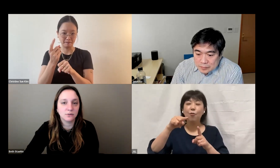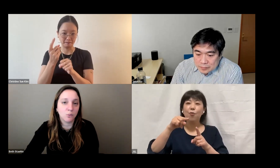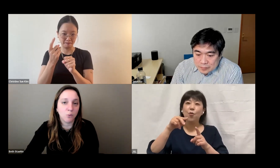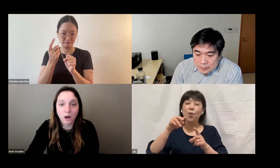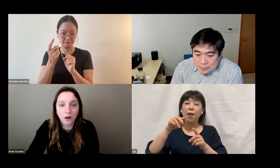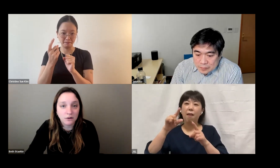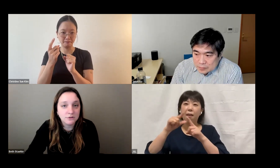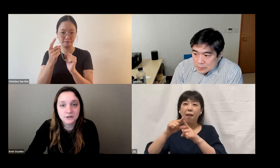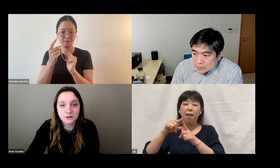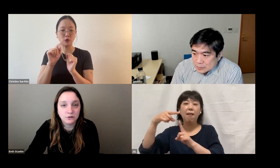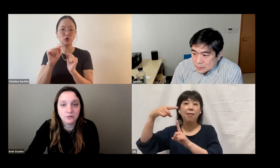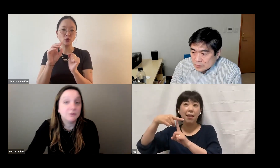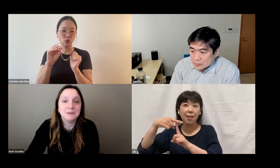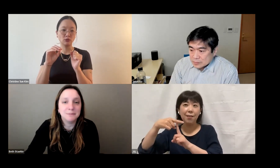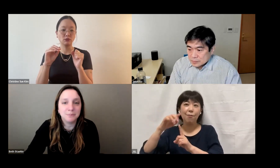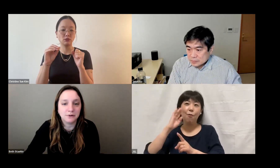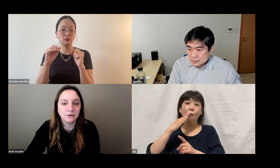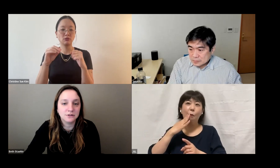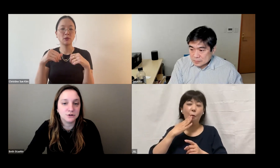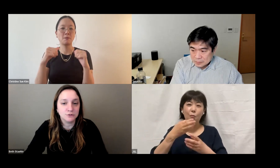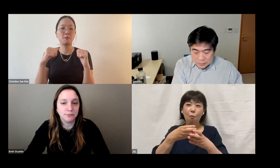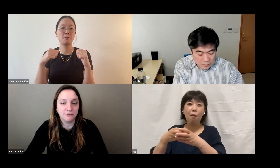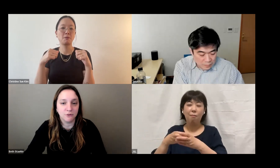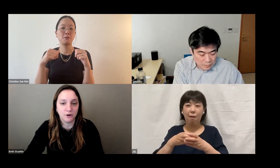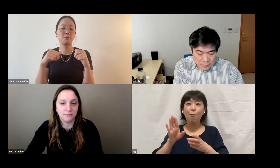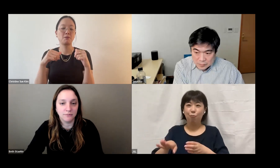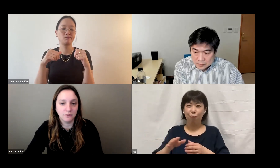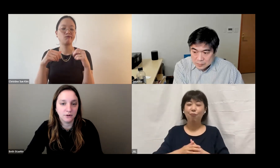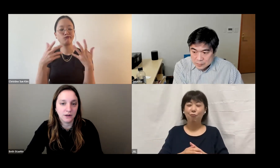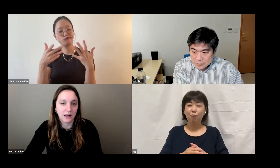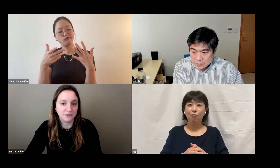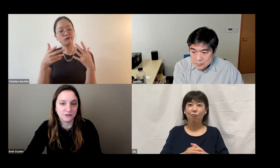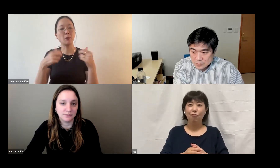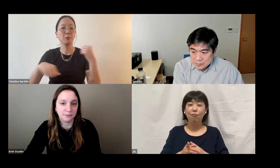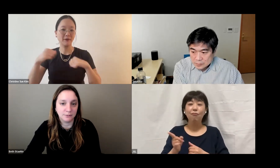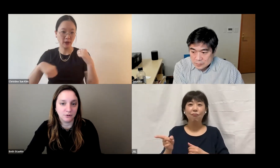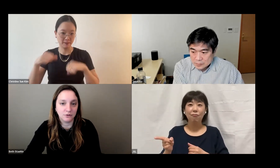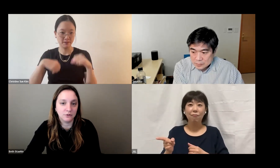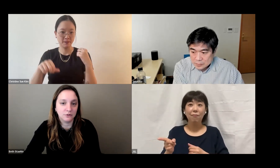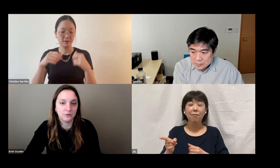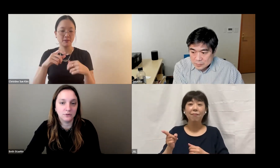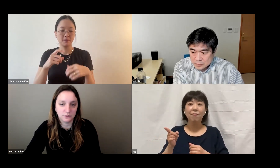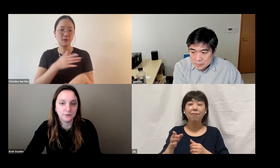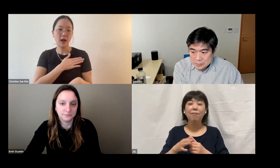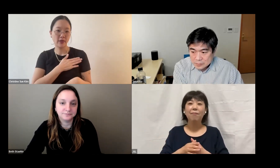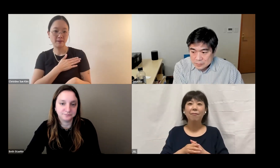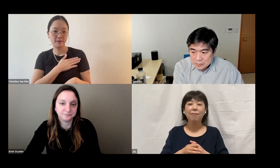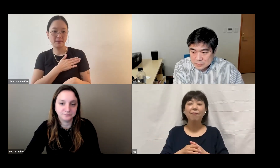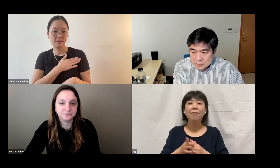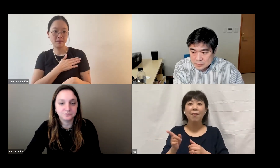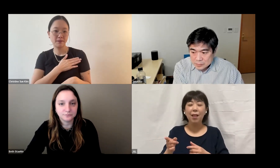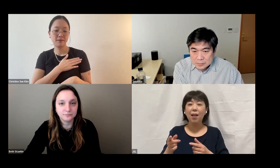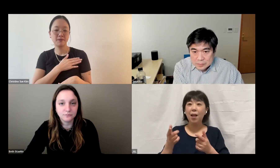1, 2, 3 people to perform at the Super Bowl.